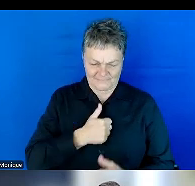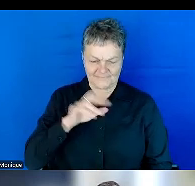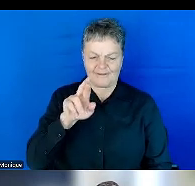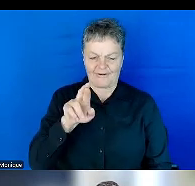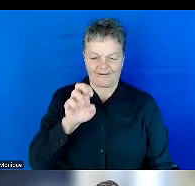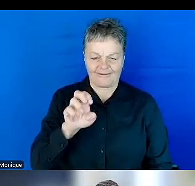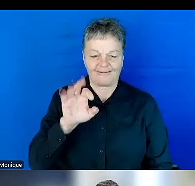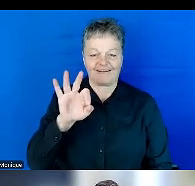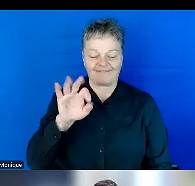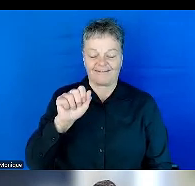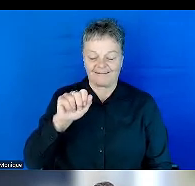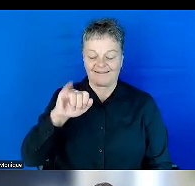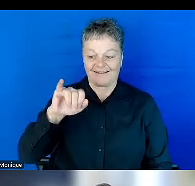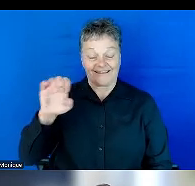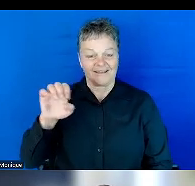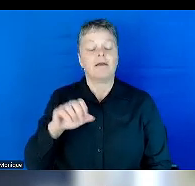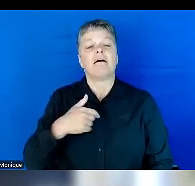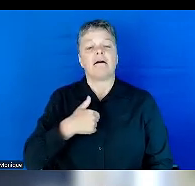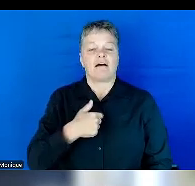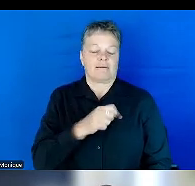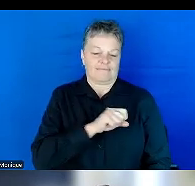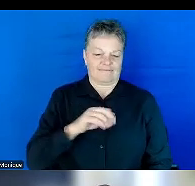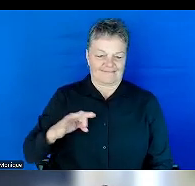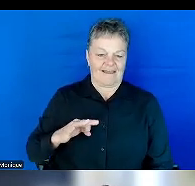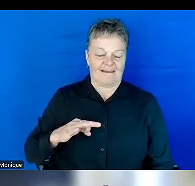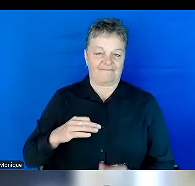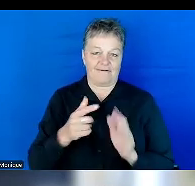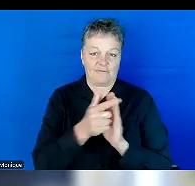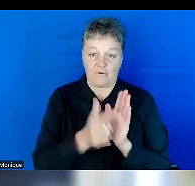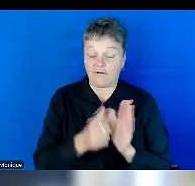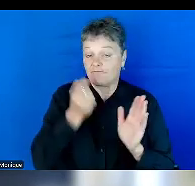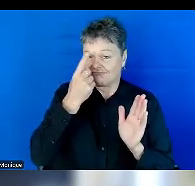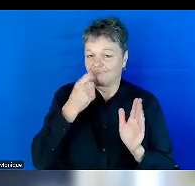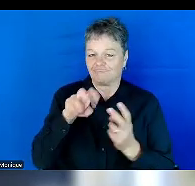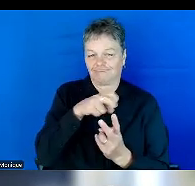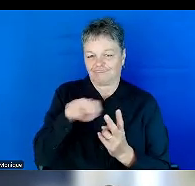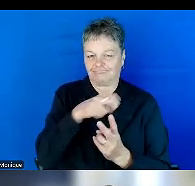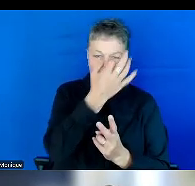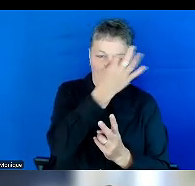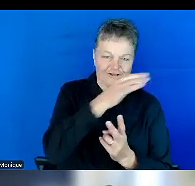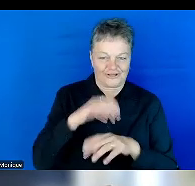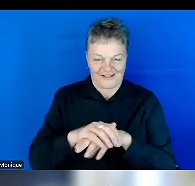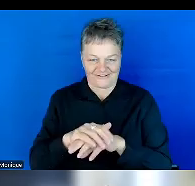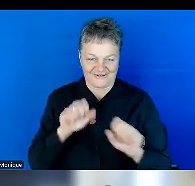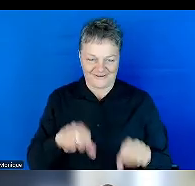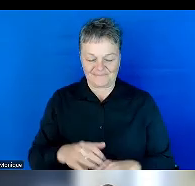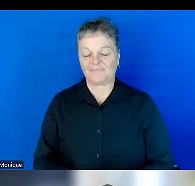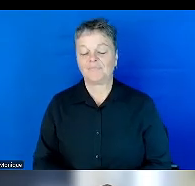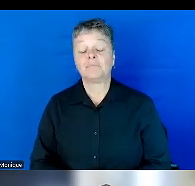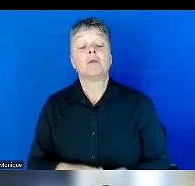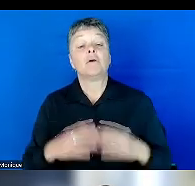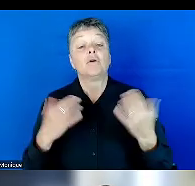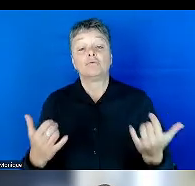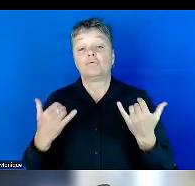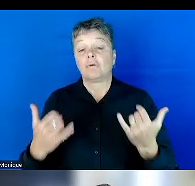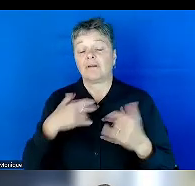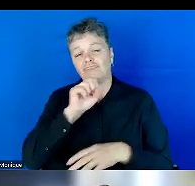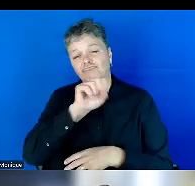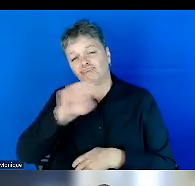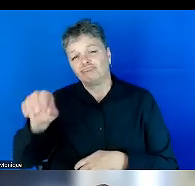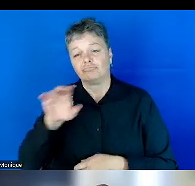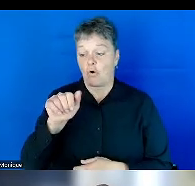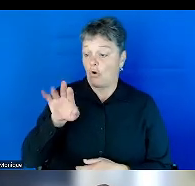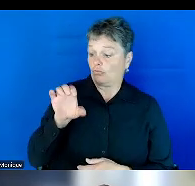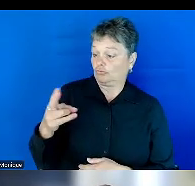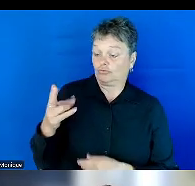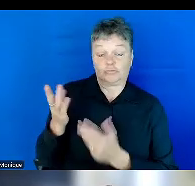Center. The session today will provide you with an overview of Arch's services and how